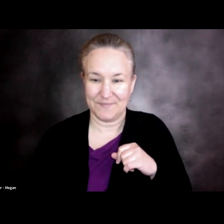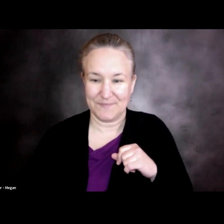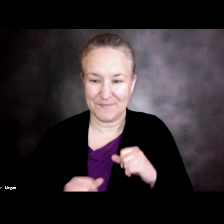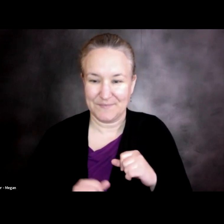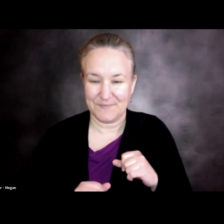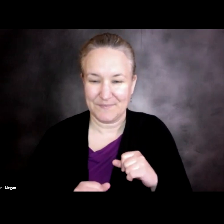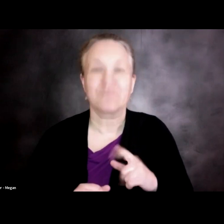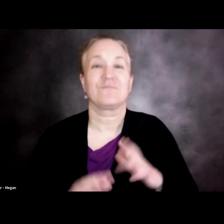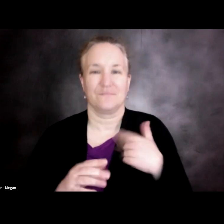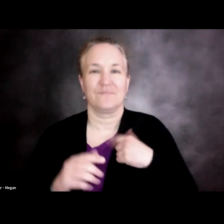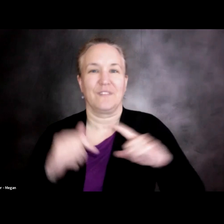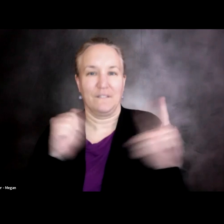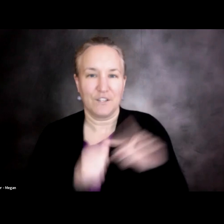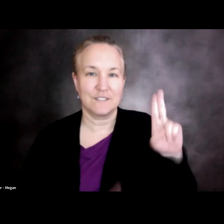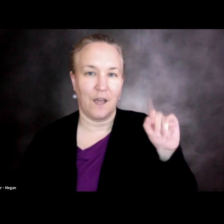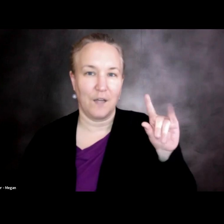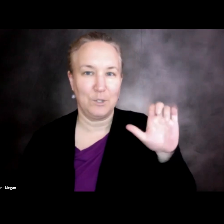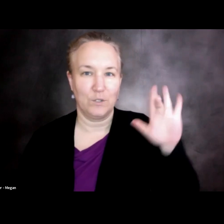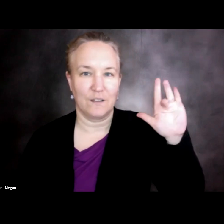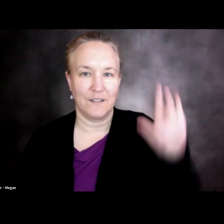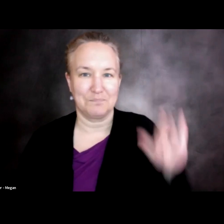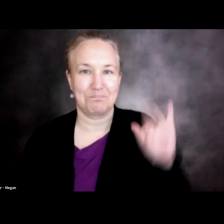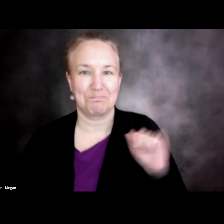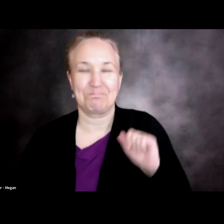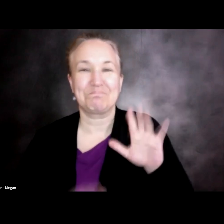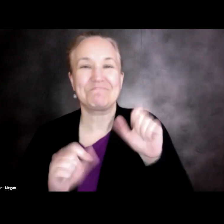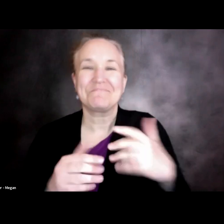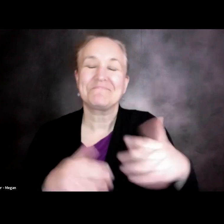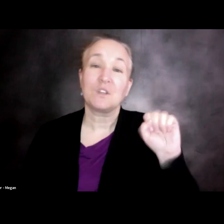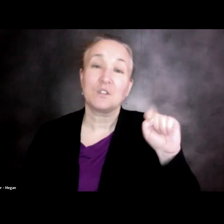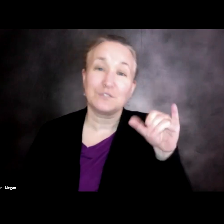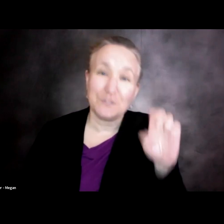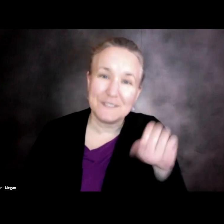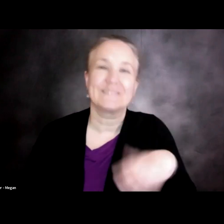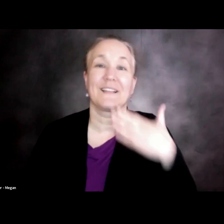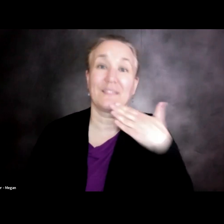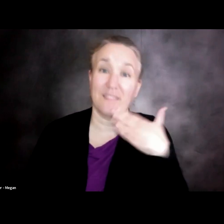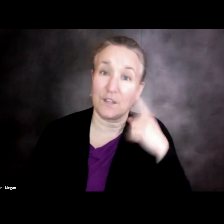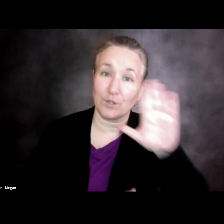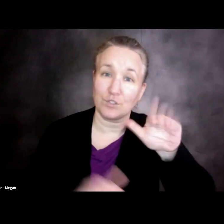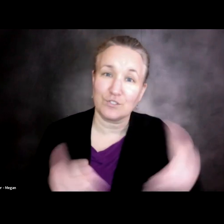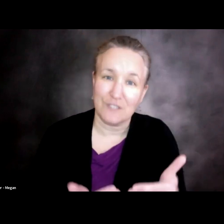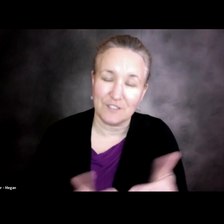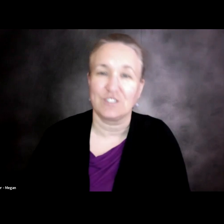First I want to unmute. Thank you Sophia, as I was saying, for that introduction.